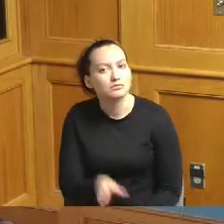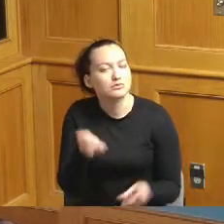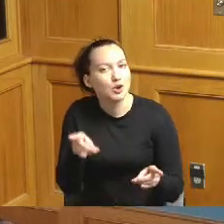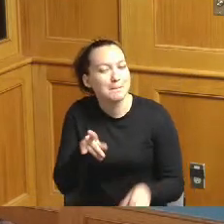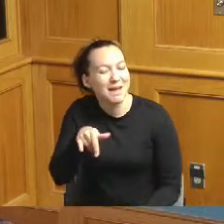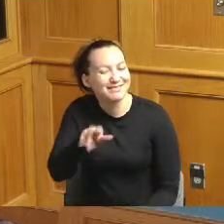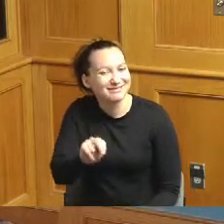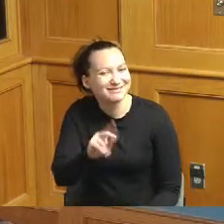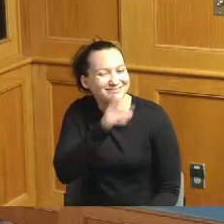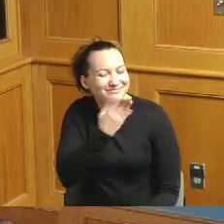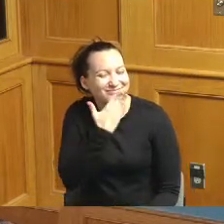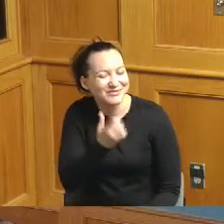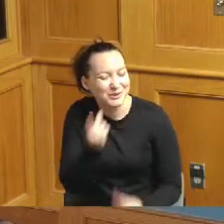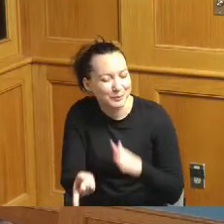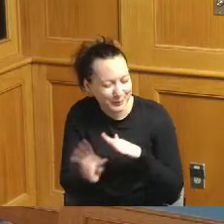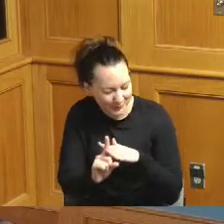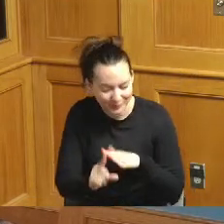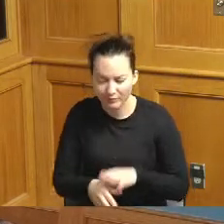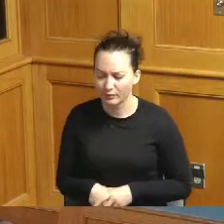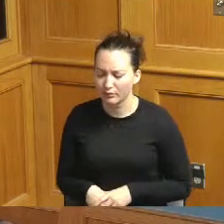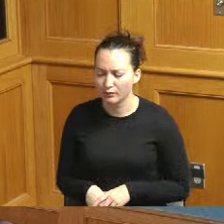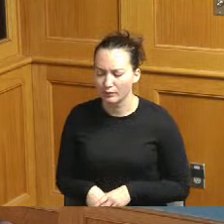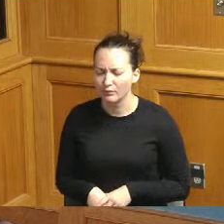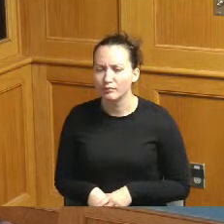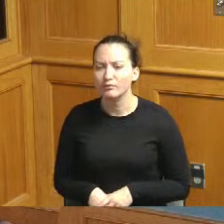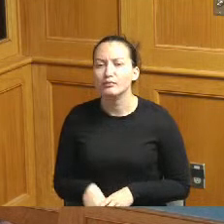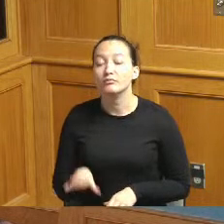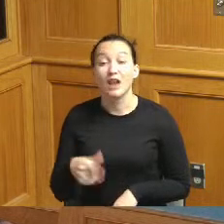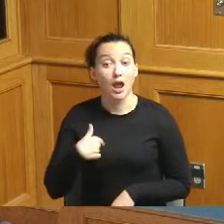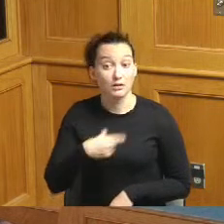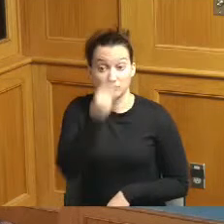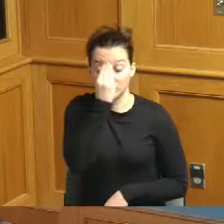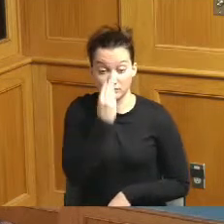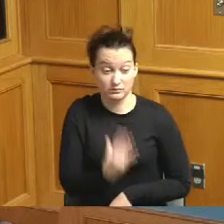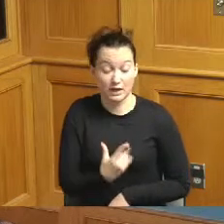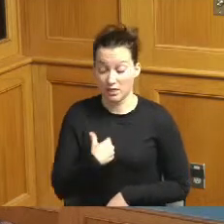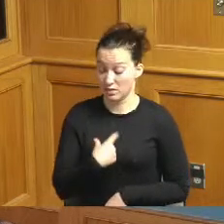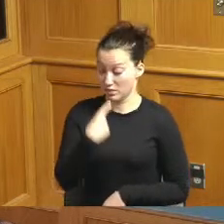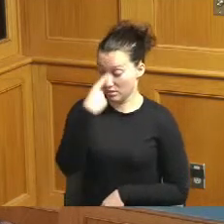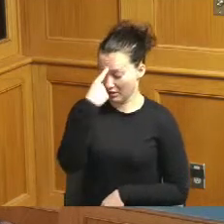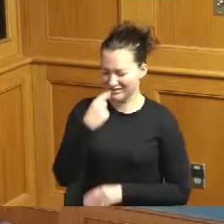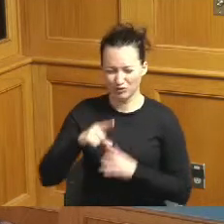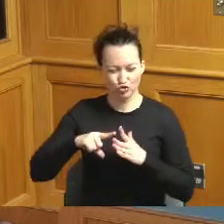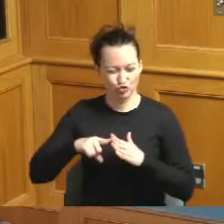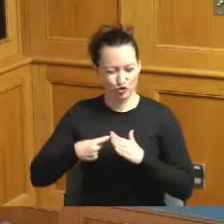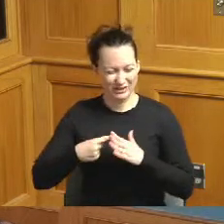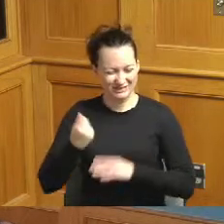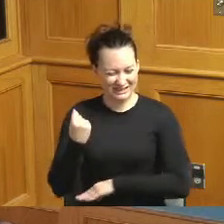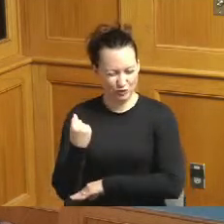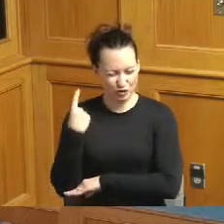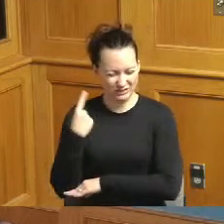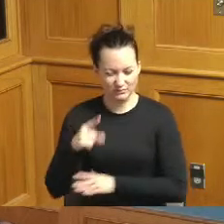for being here I just want to note that we I think beginning last year started to take an